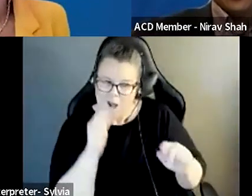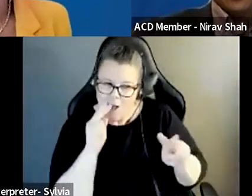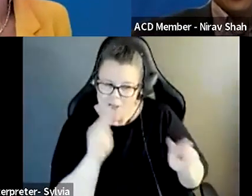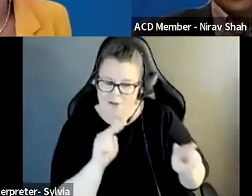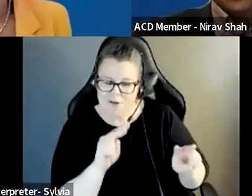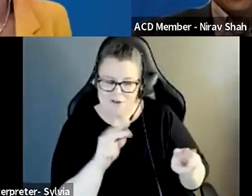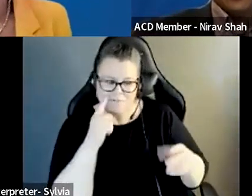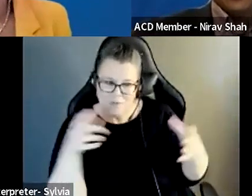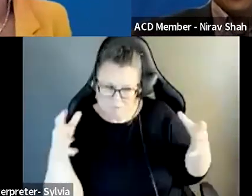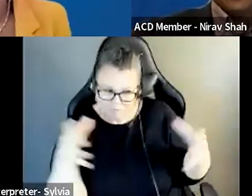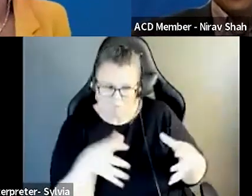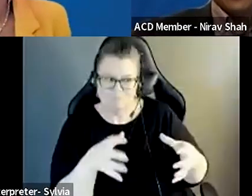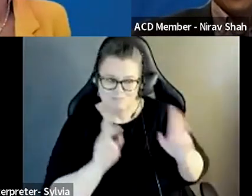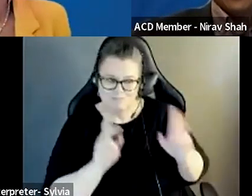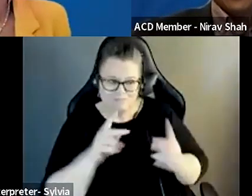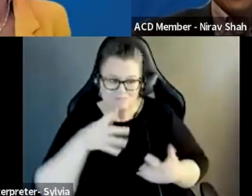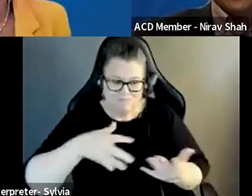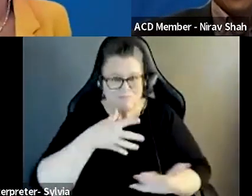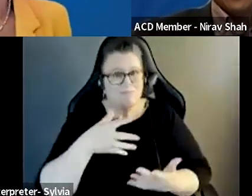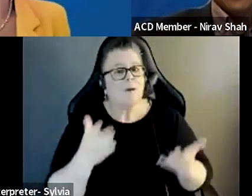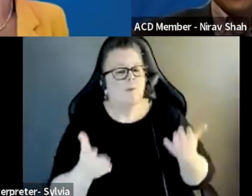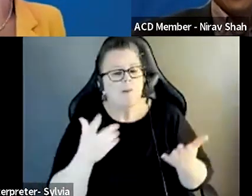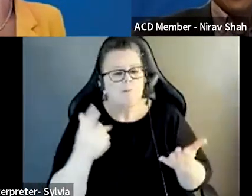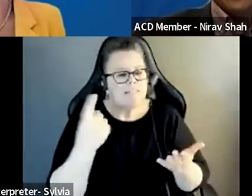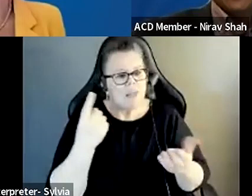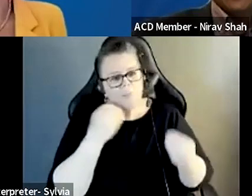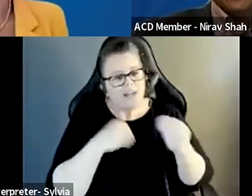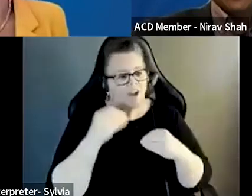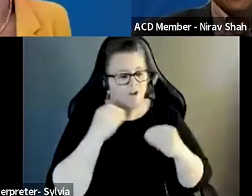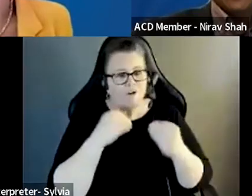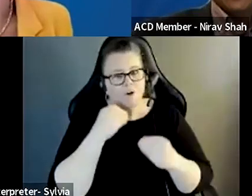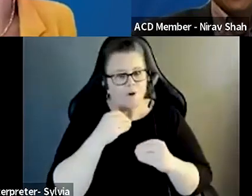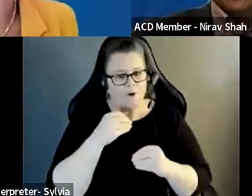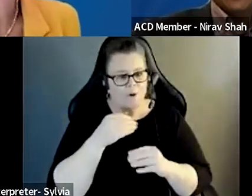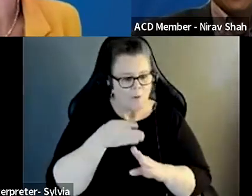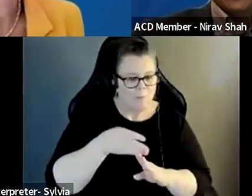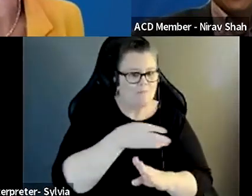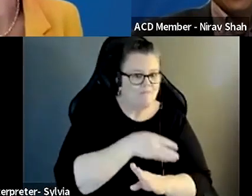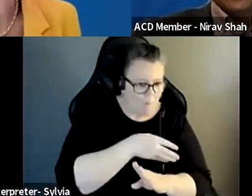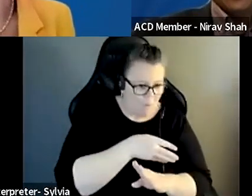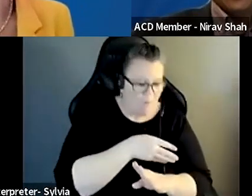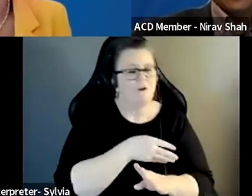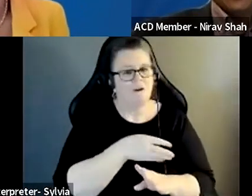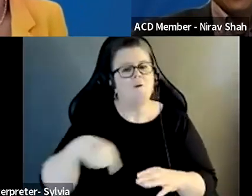And maybe even -- Great. A dinner or something before so we can bond as a committee and bond with the CDC leadership, which is something